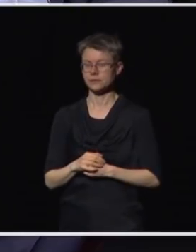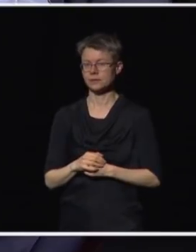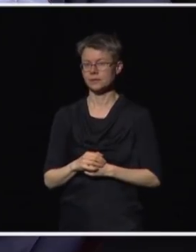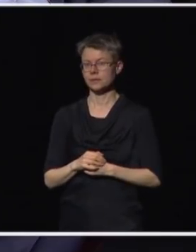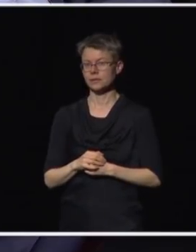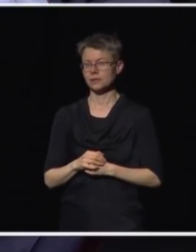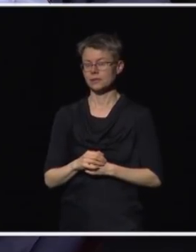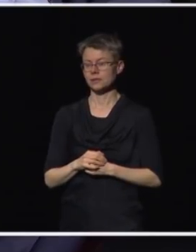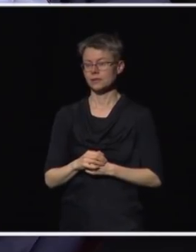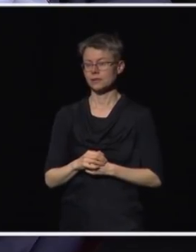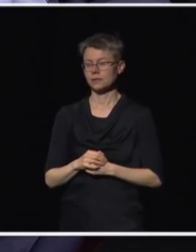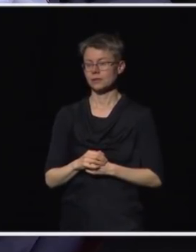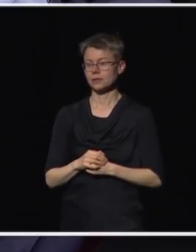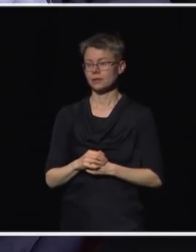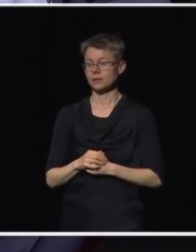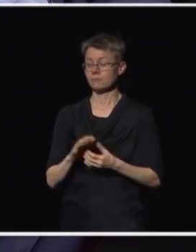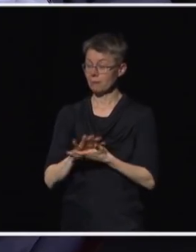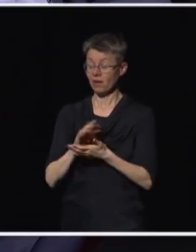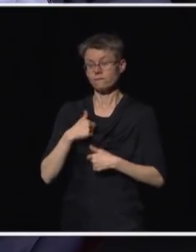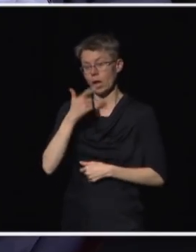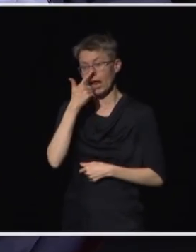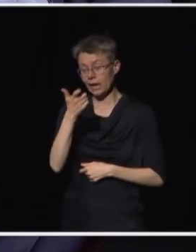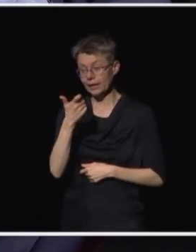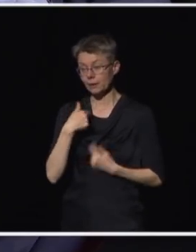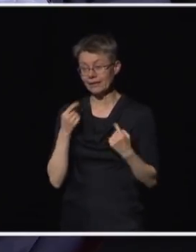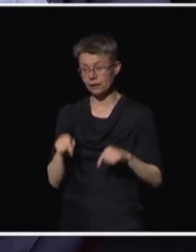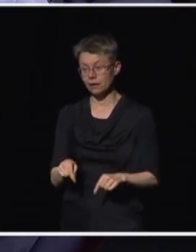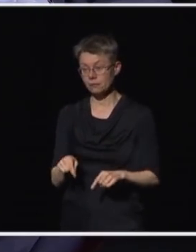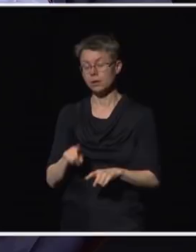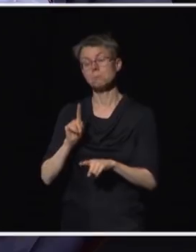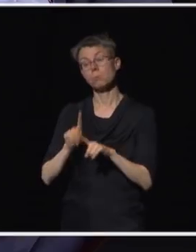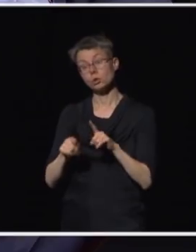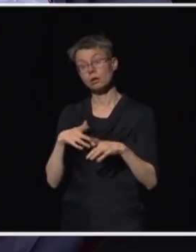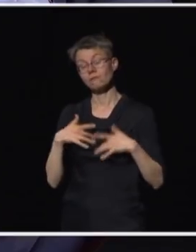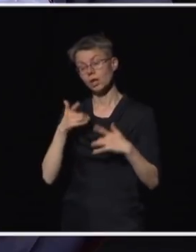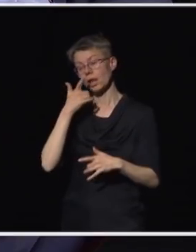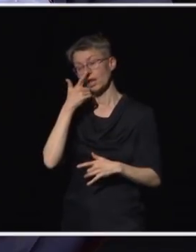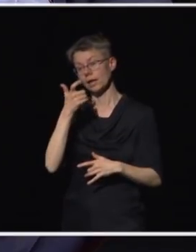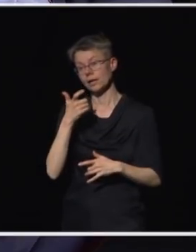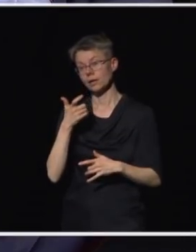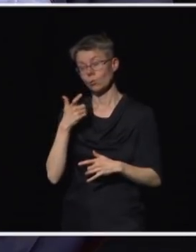I'm happy to be here. I feel very fortunate to be here. But I mostly feel fortunate because I know that, you know,